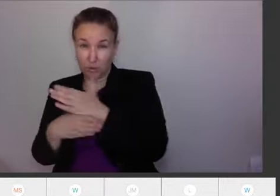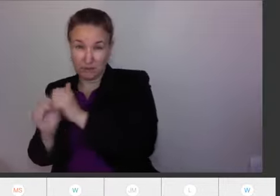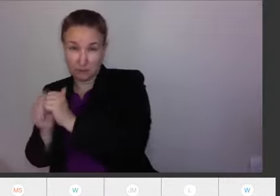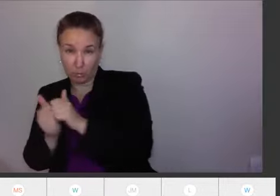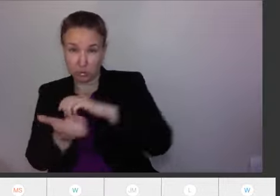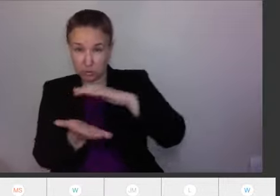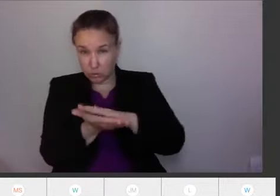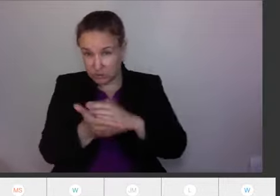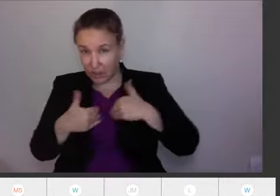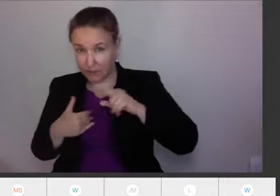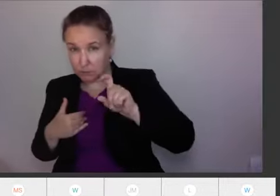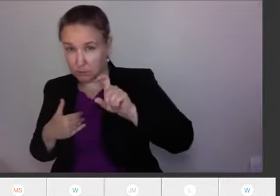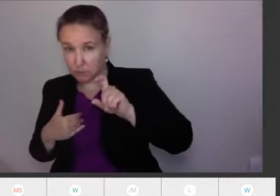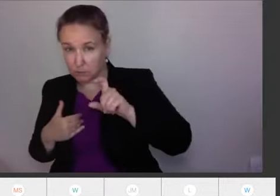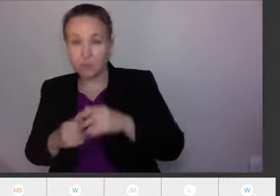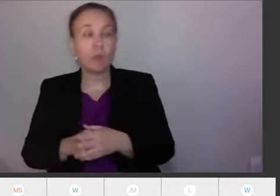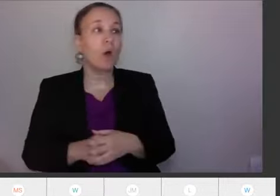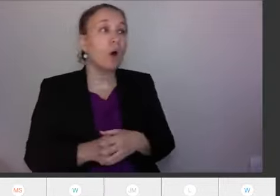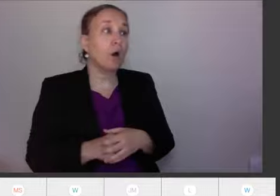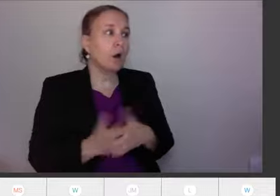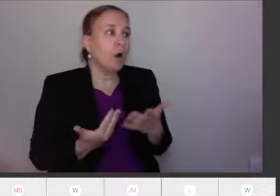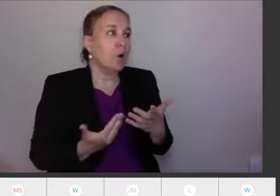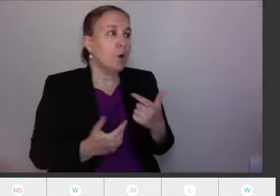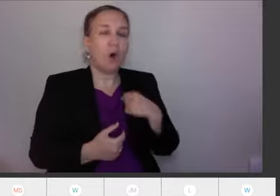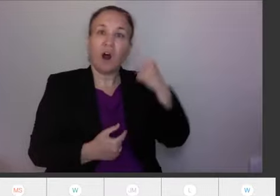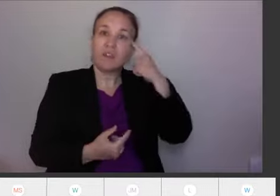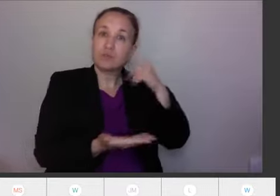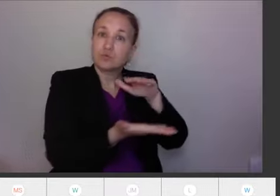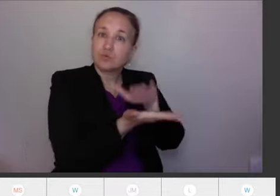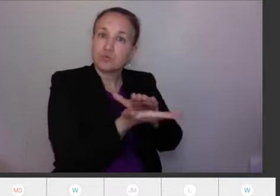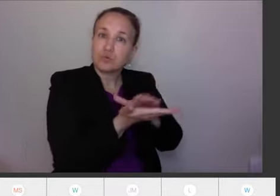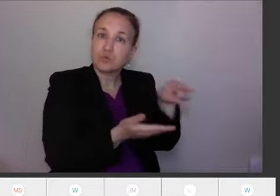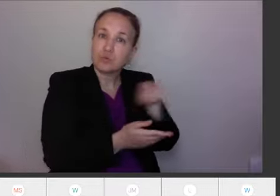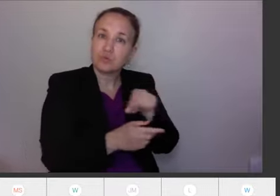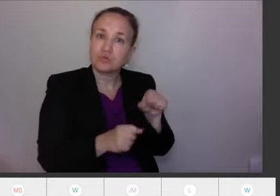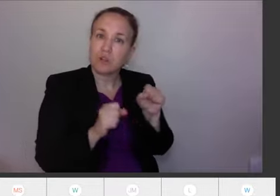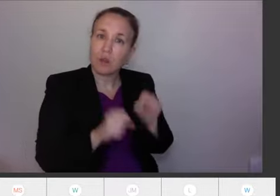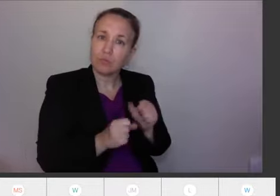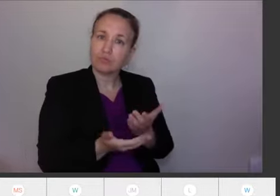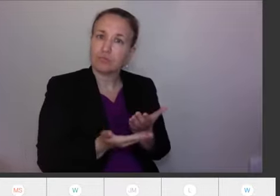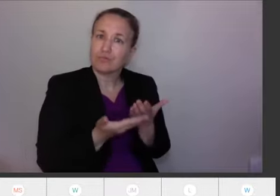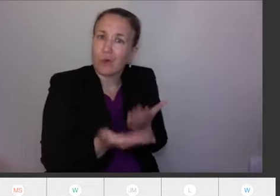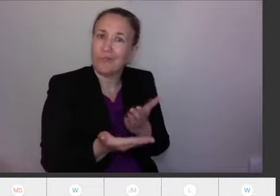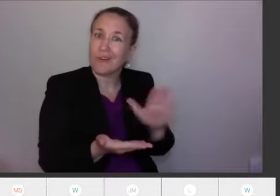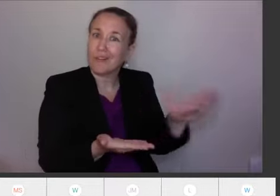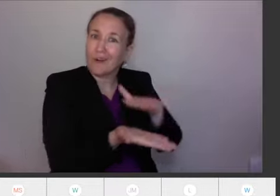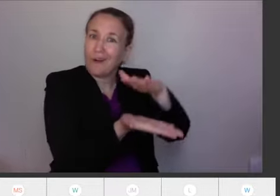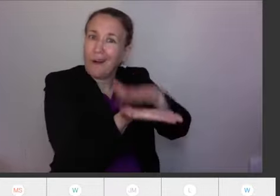[Commissioner] well i think schools can certainly offer all of their academic offerings